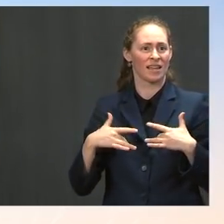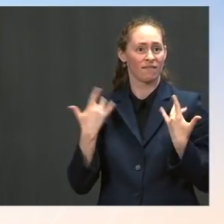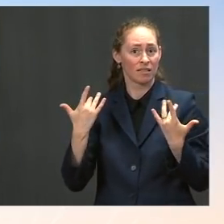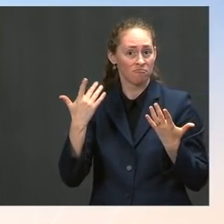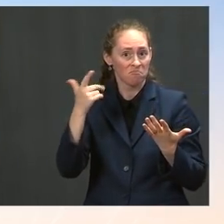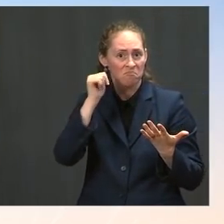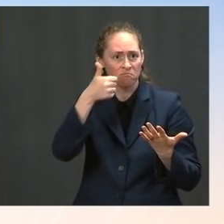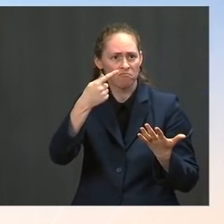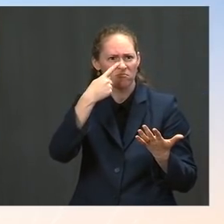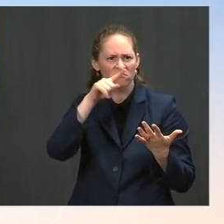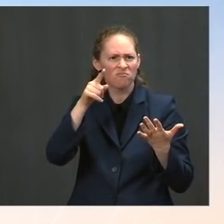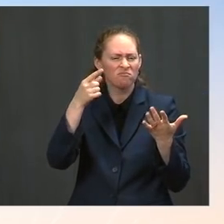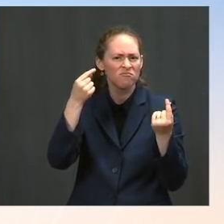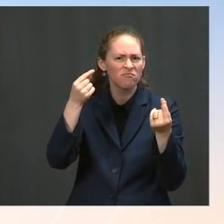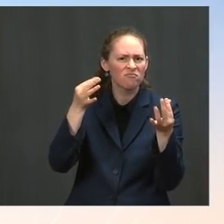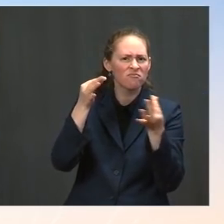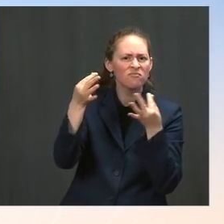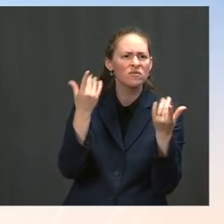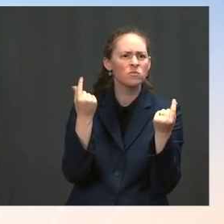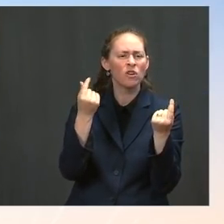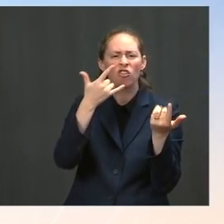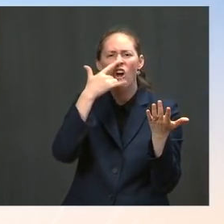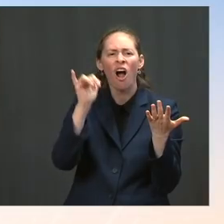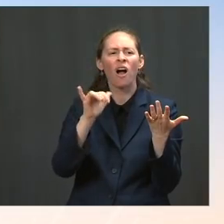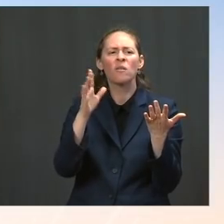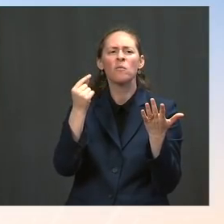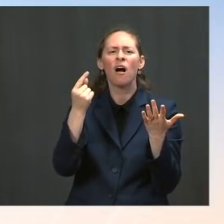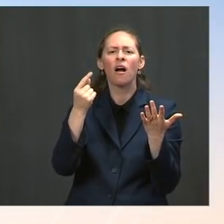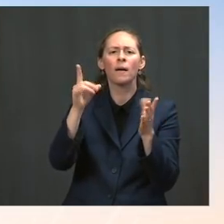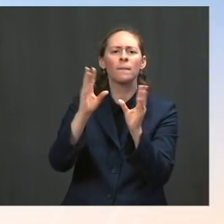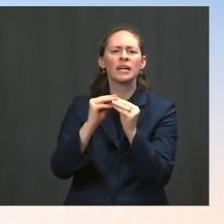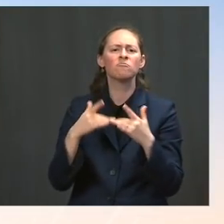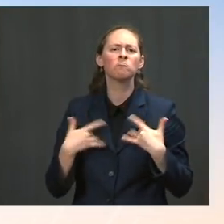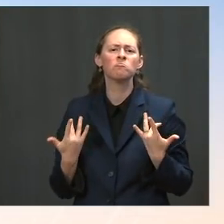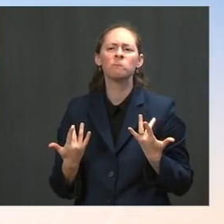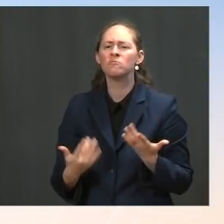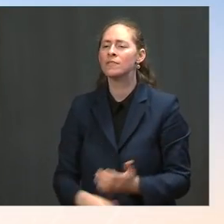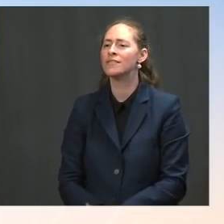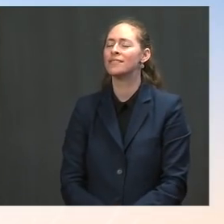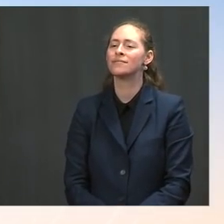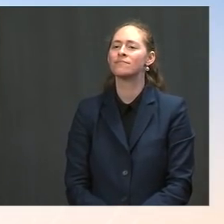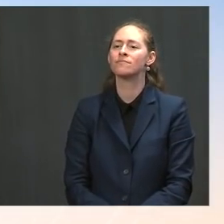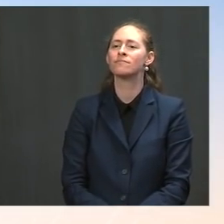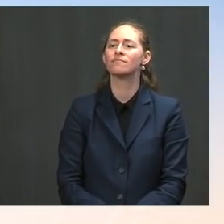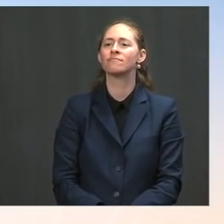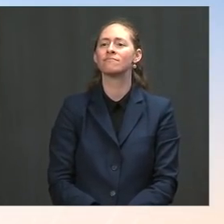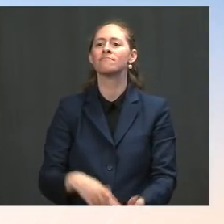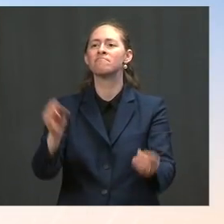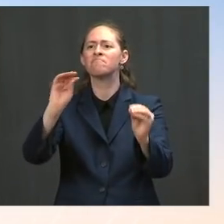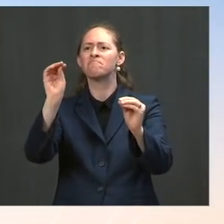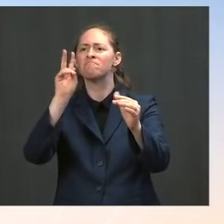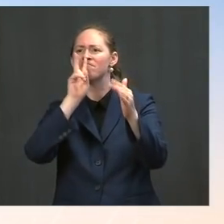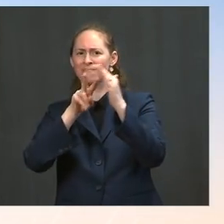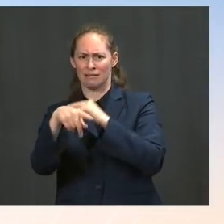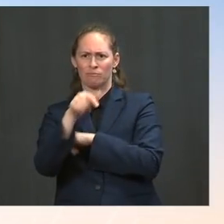of what may be coming in that meeting? Ms. Psaki: I don't have any preview of a private meeting to share with all of you, no, at this point in time.